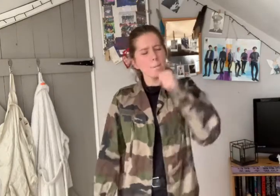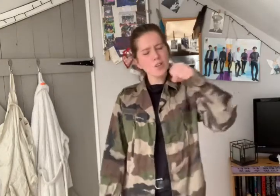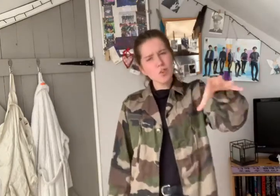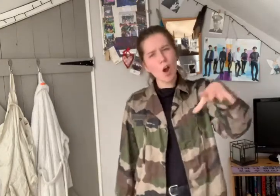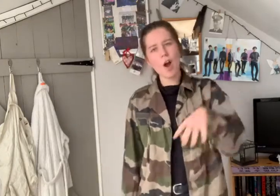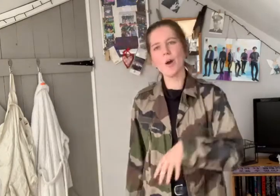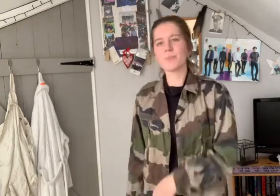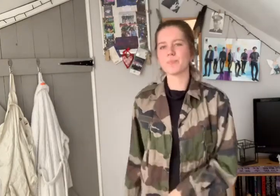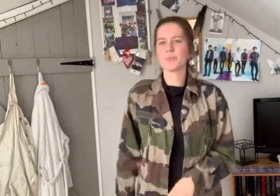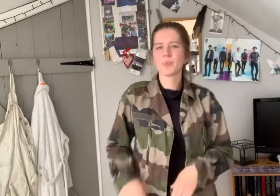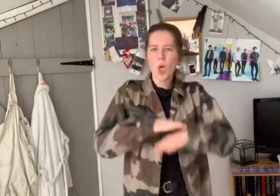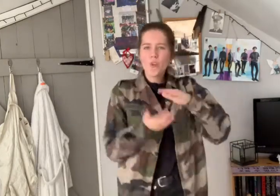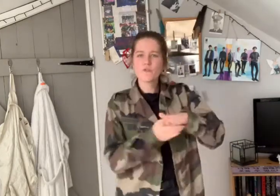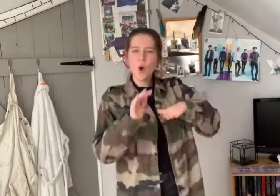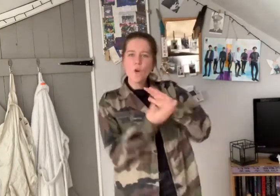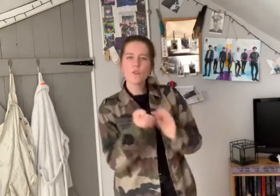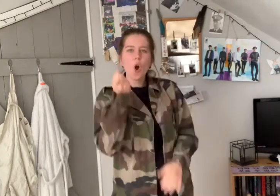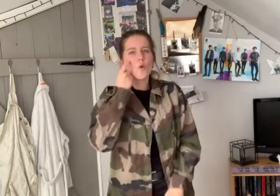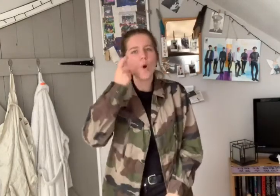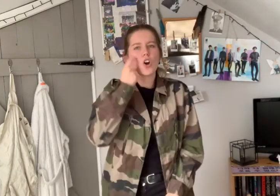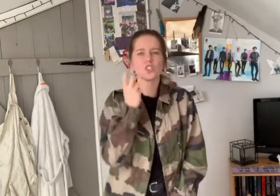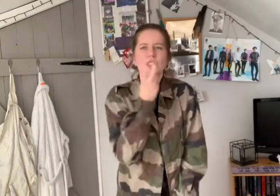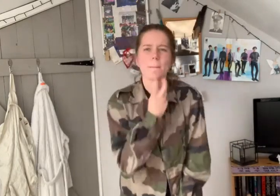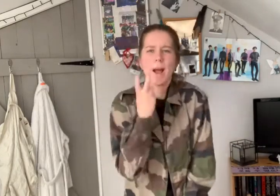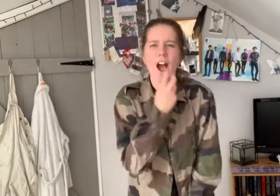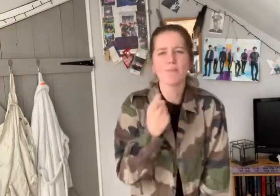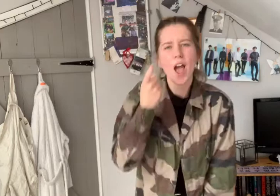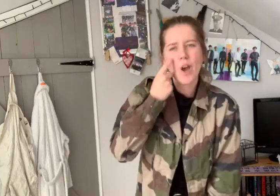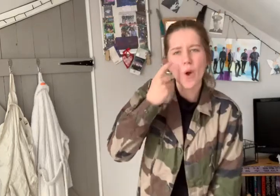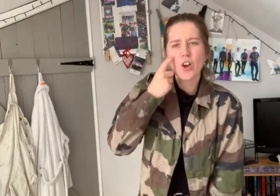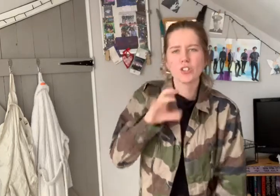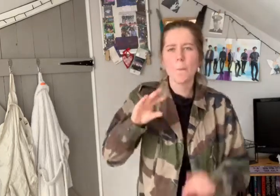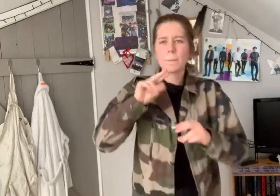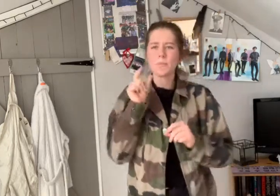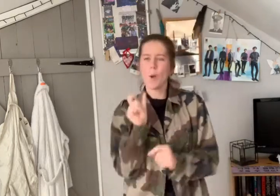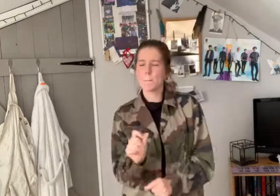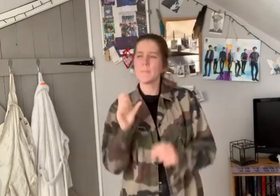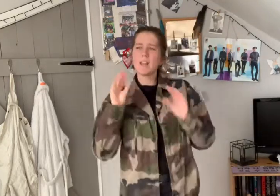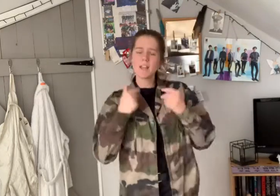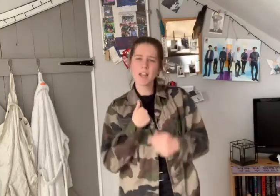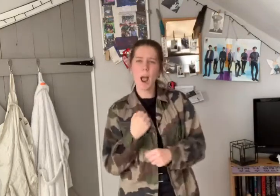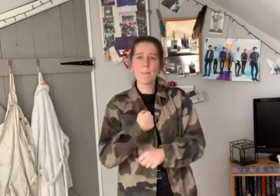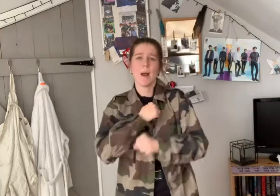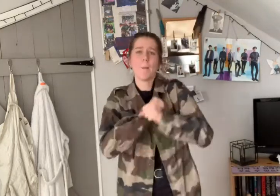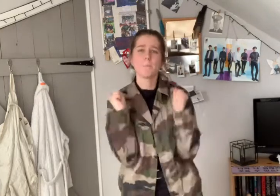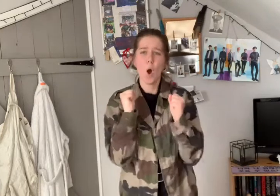Foot foot watch it your mouth mouth you watch it Somebody stop me I'm bouta pop off